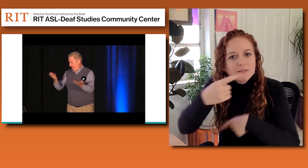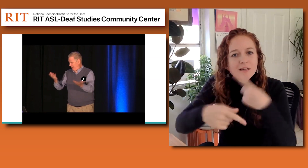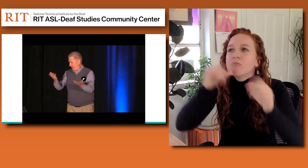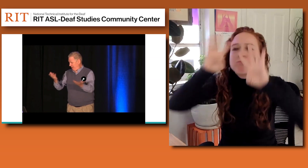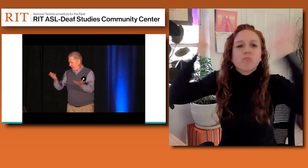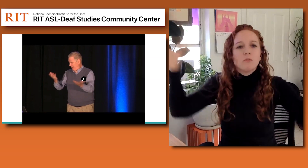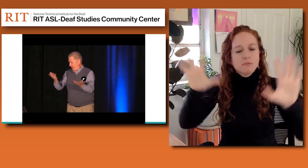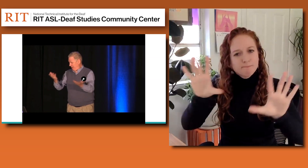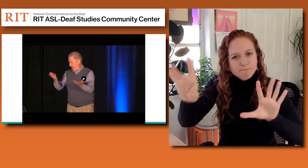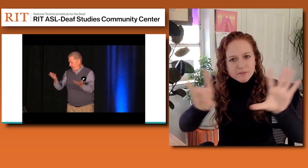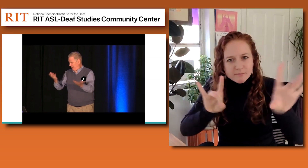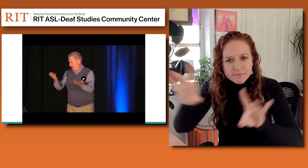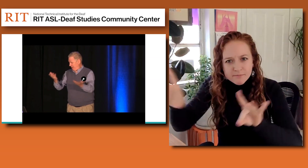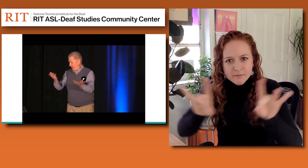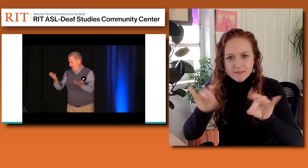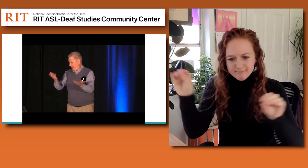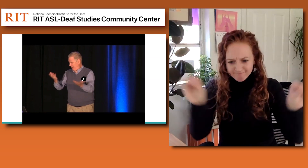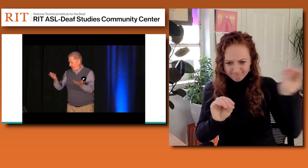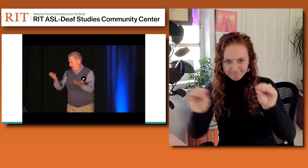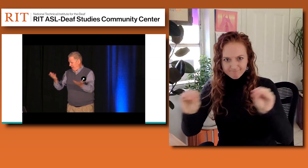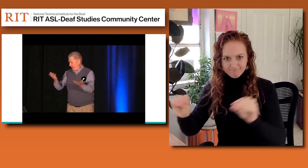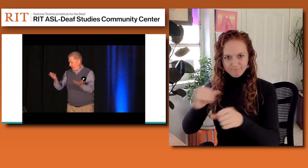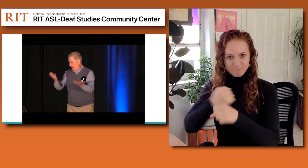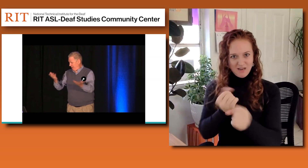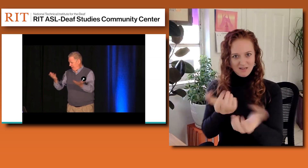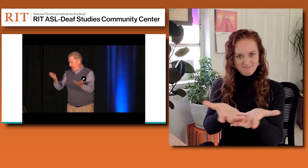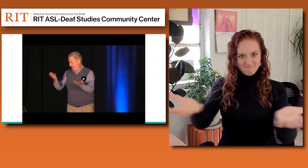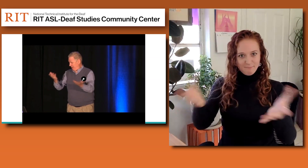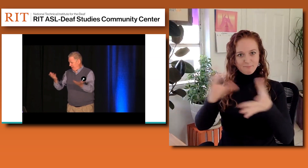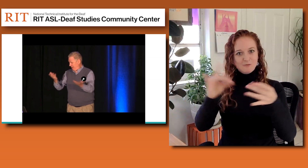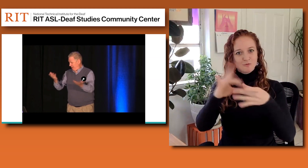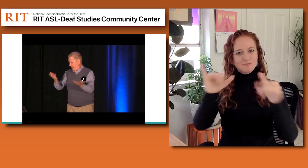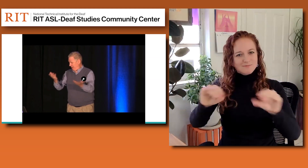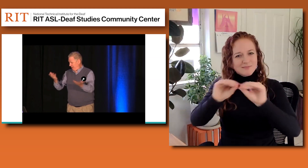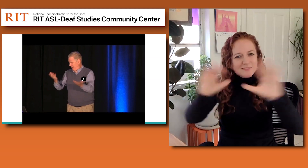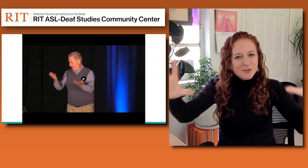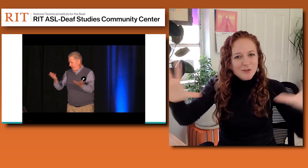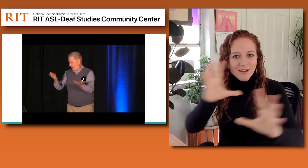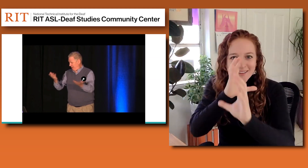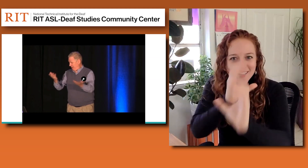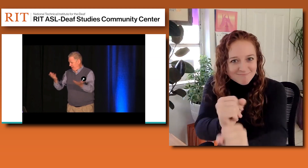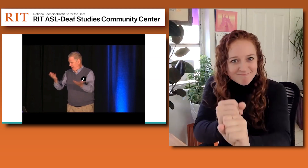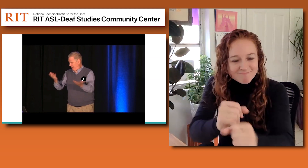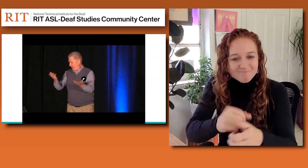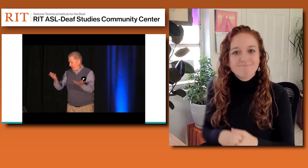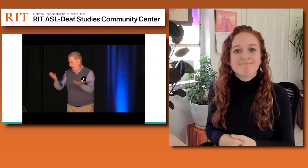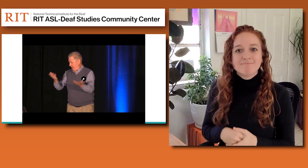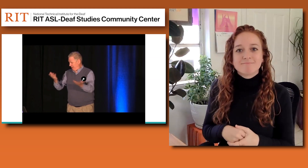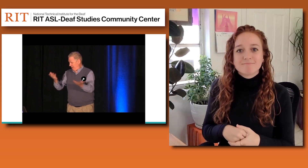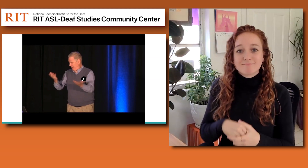We're not willy-nilly creating signs. We're carefully analyzing the concepts